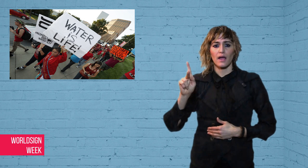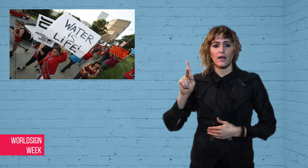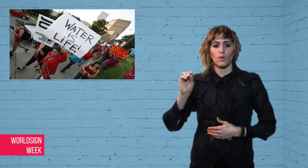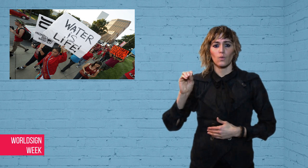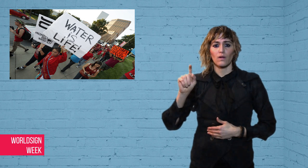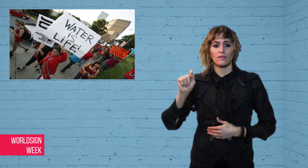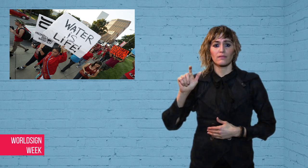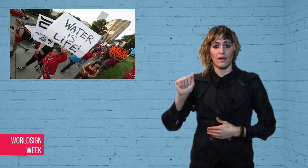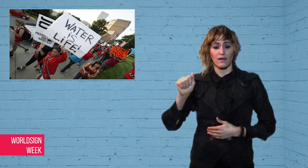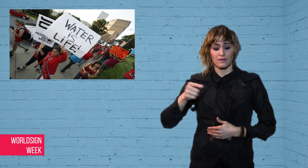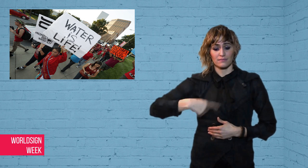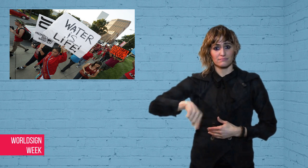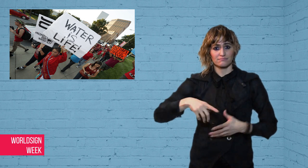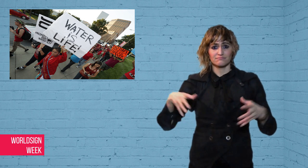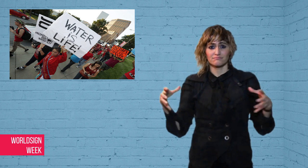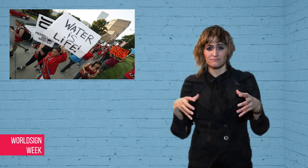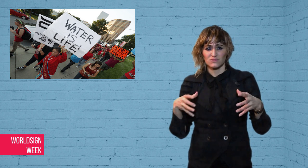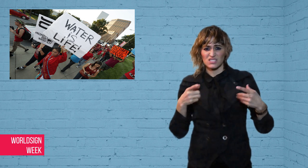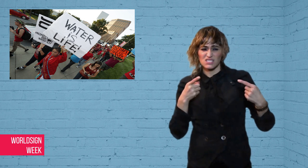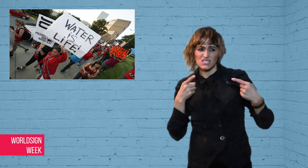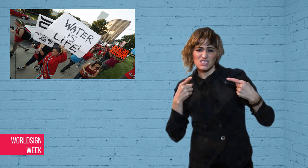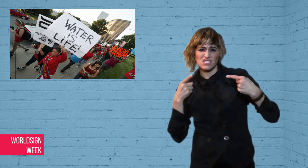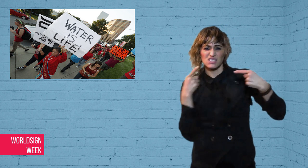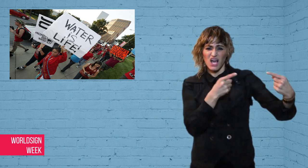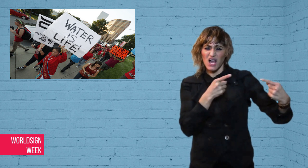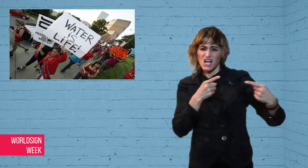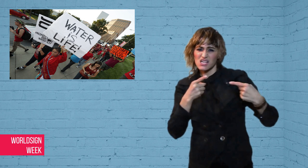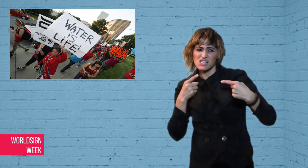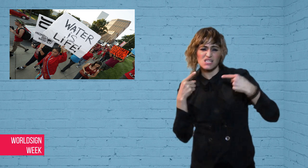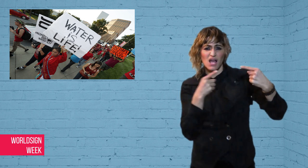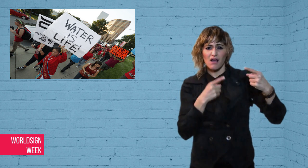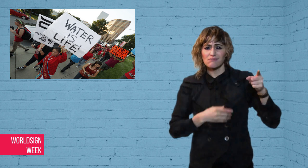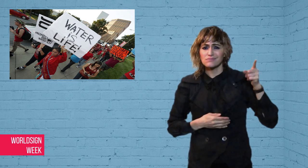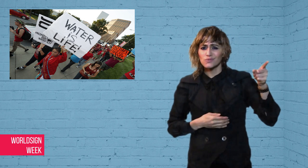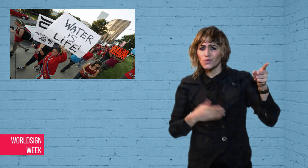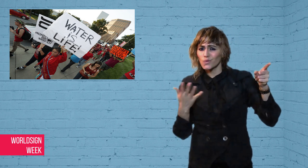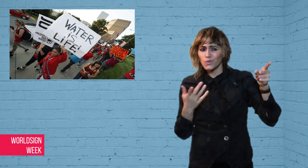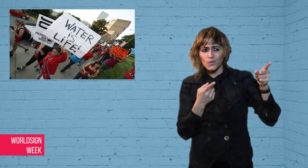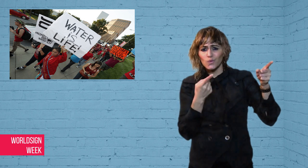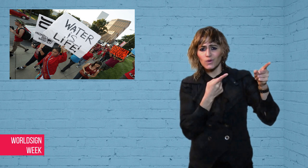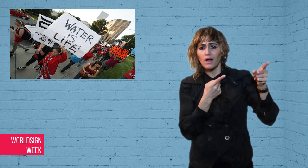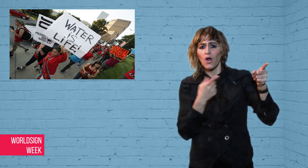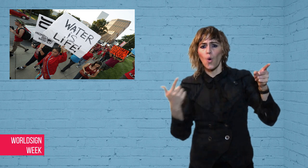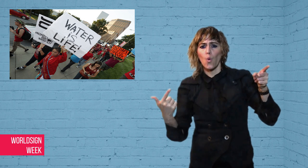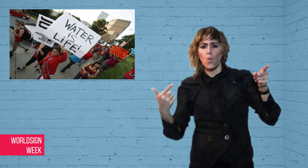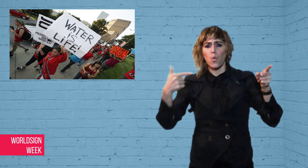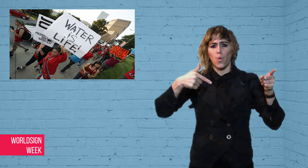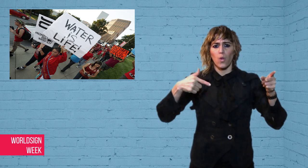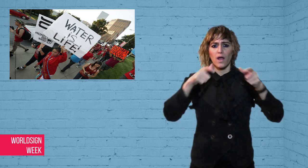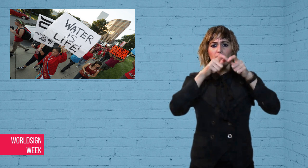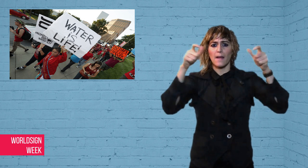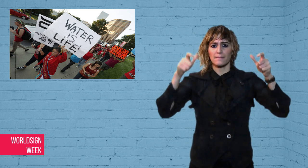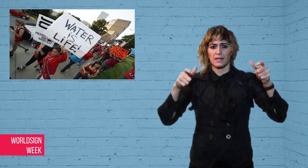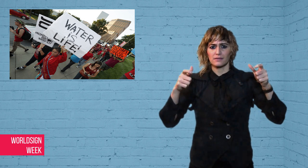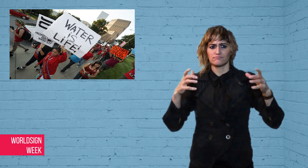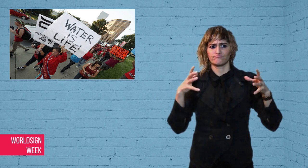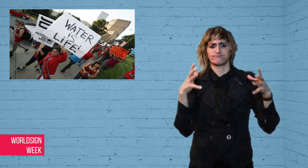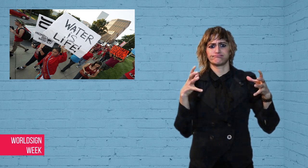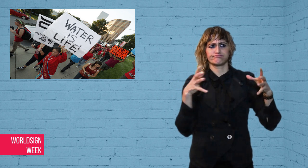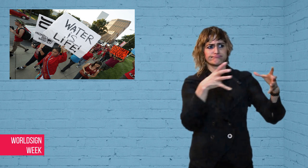in the US state of North Dakota fought